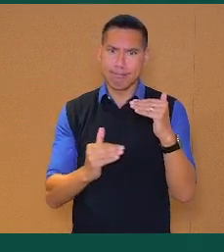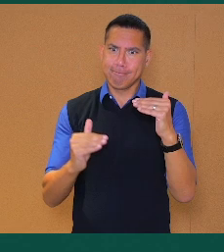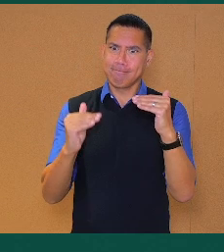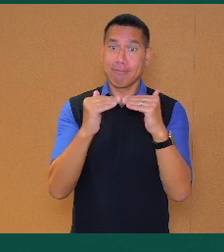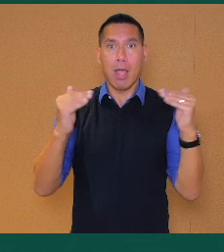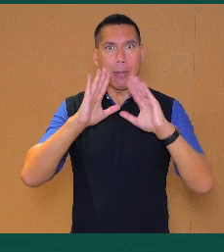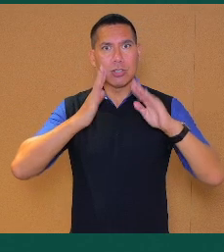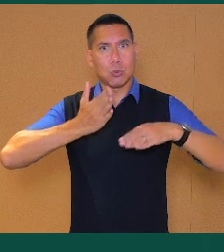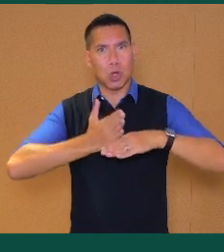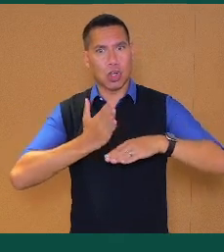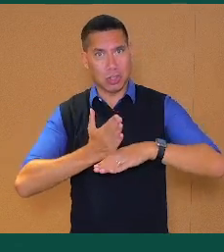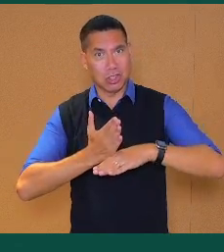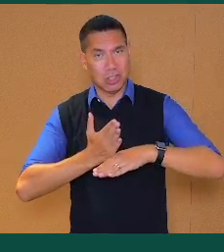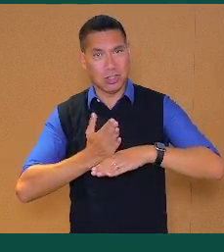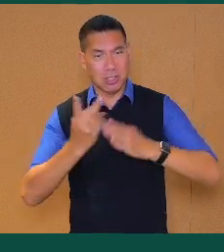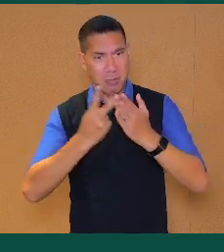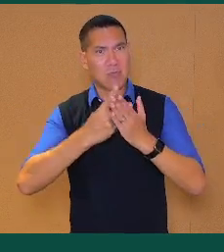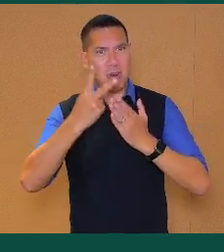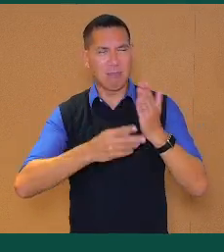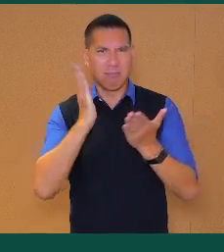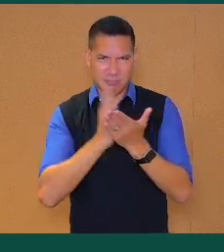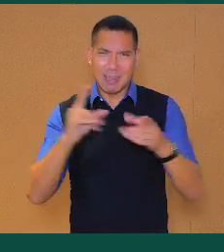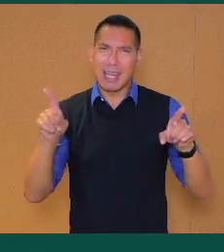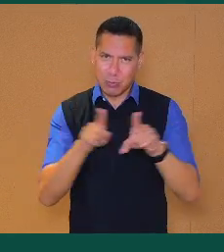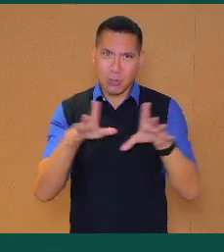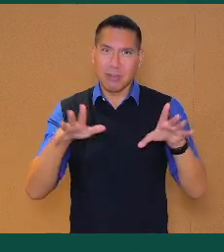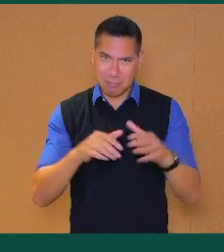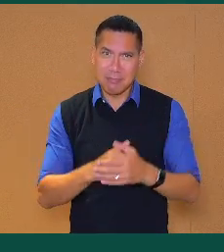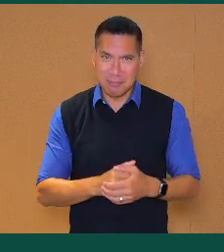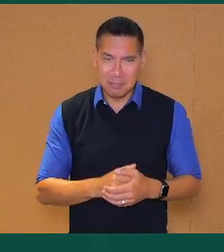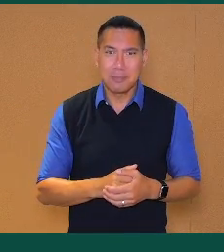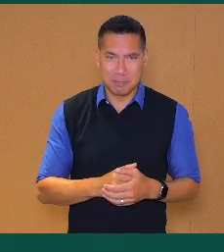ensure that programs are equitable, and available for